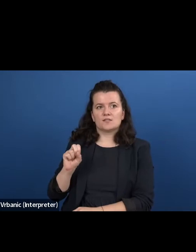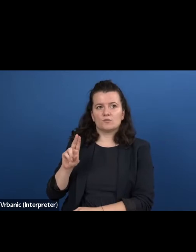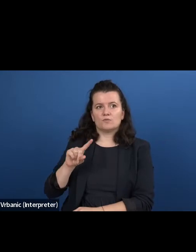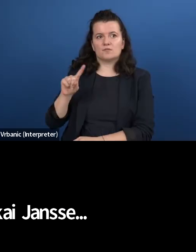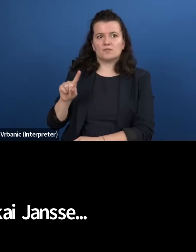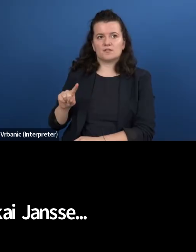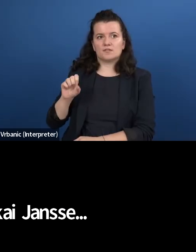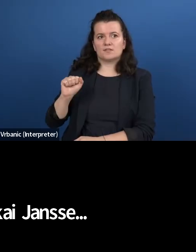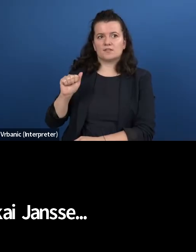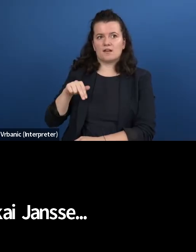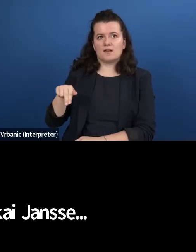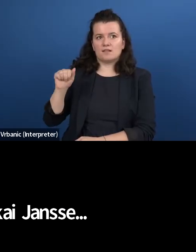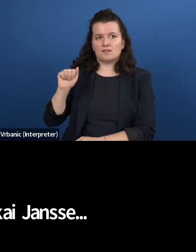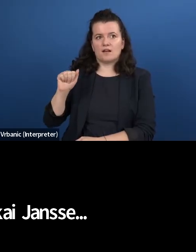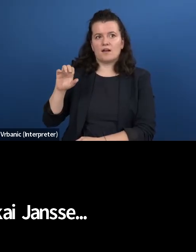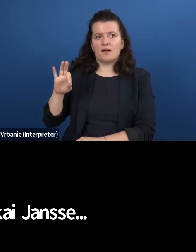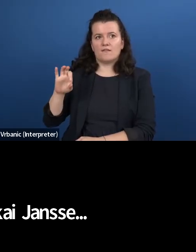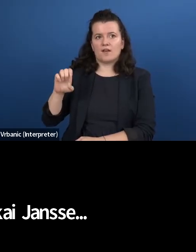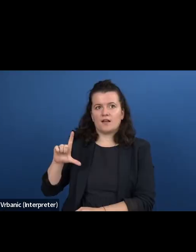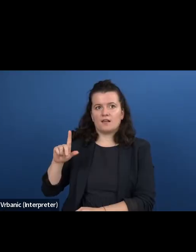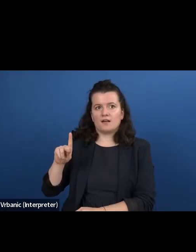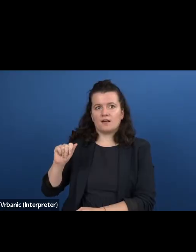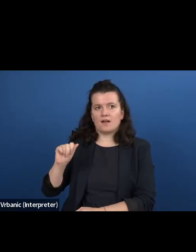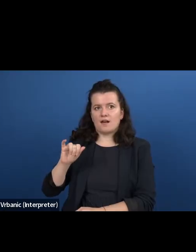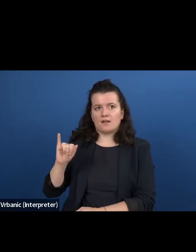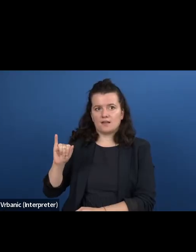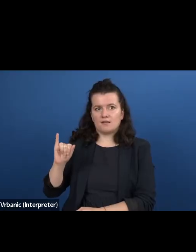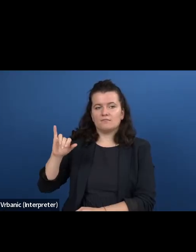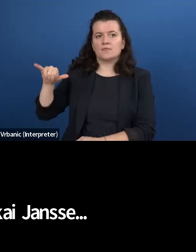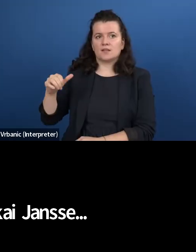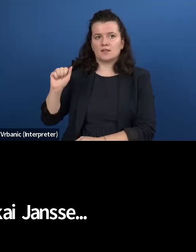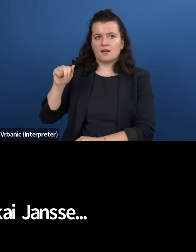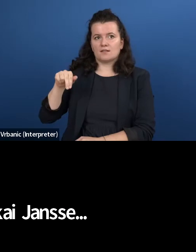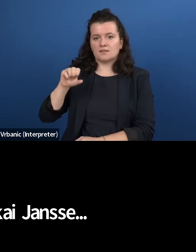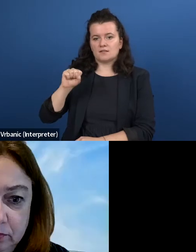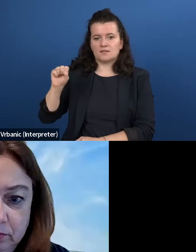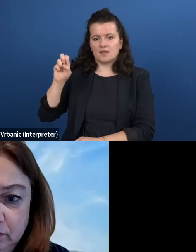from the Office of the EU Anti-Trafficking Coordinator